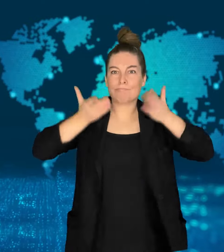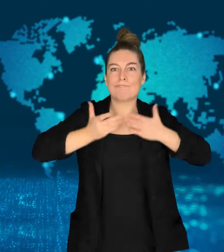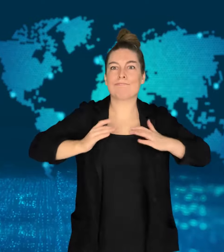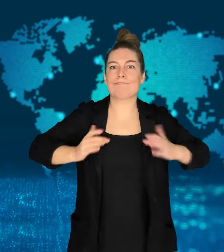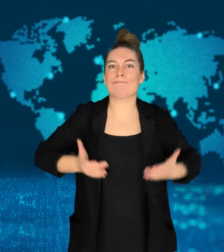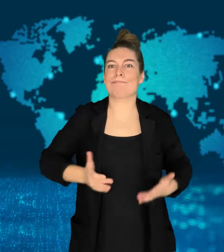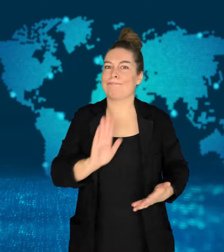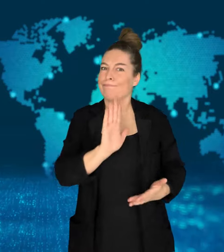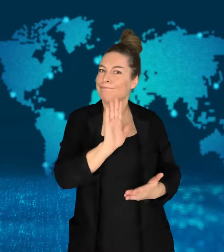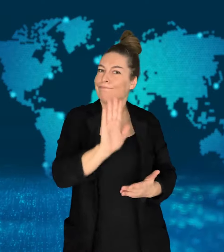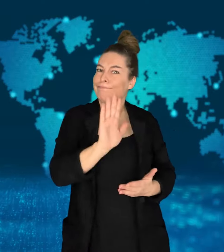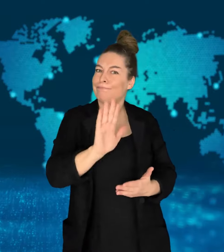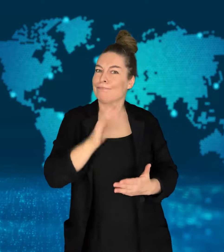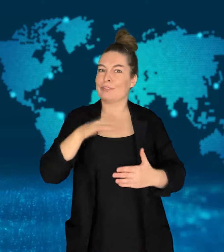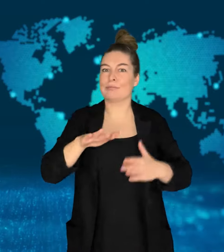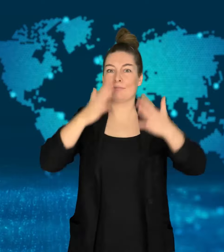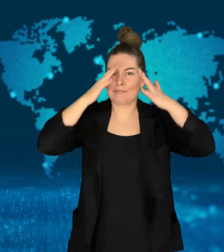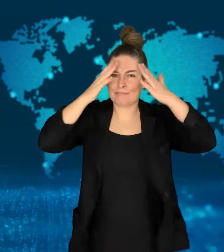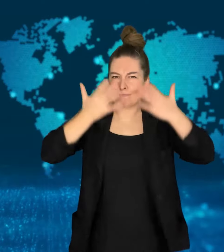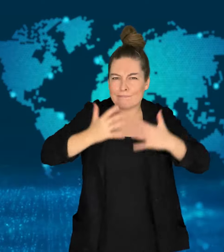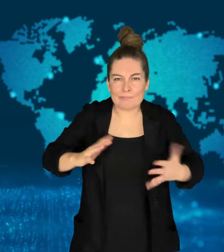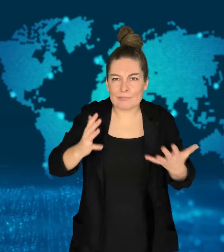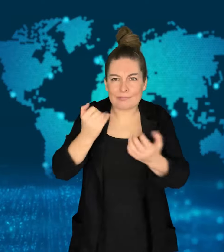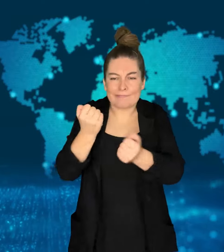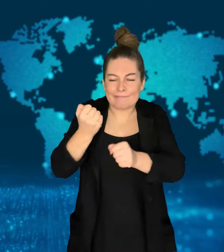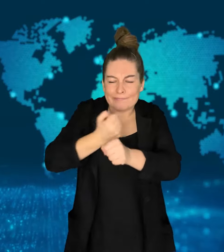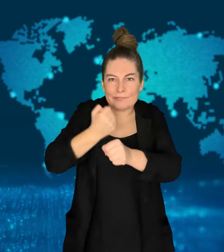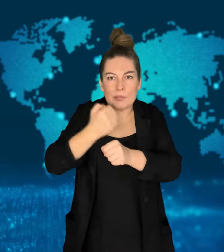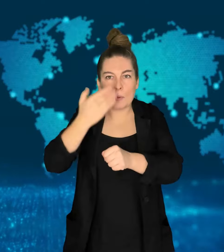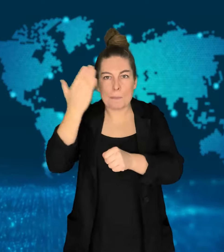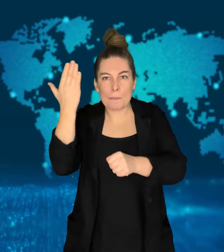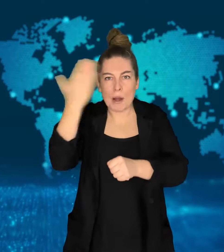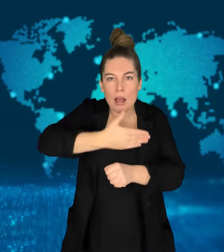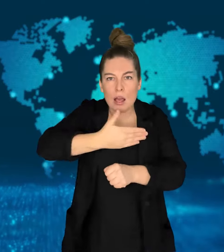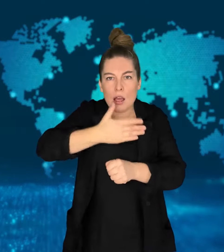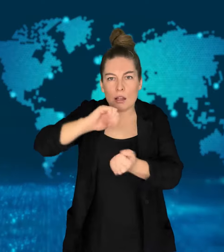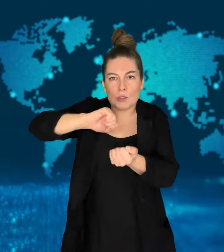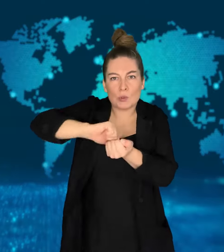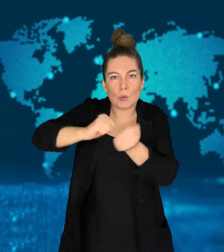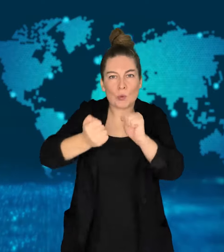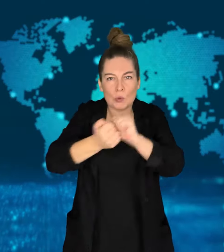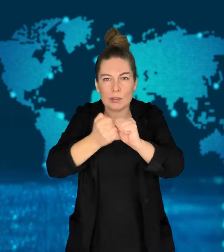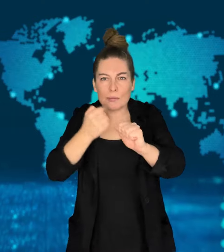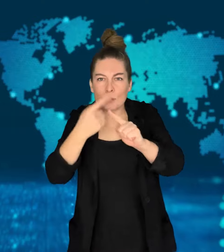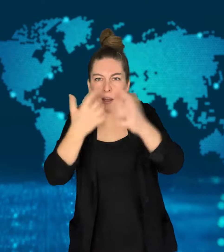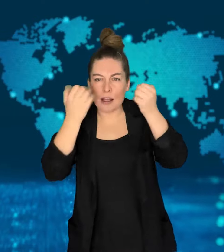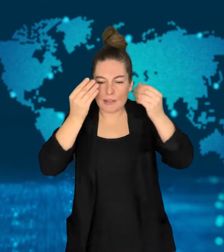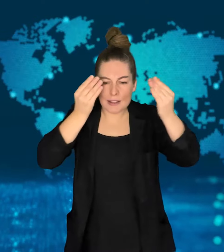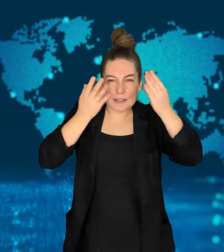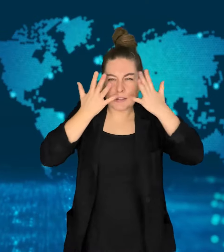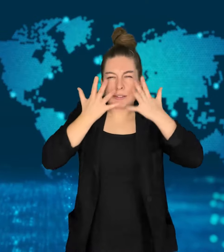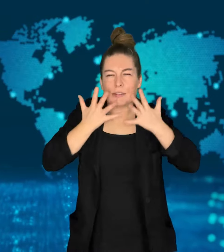A four-foot sculpture of Lord Ram was placed in the temple's inner sanctum.